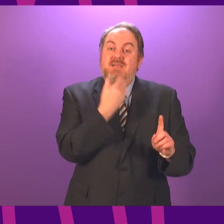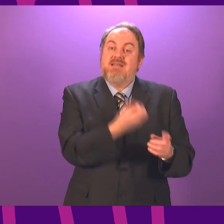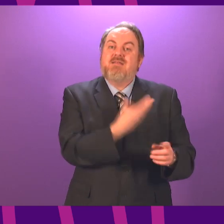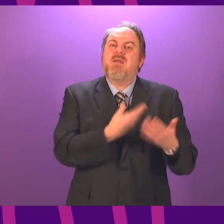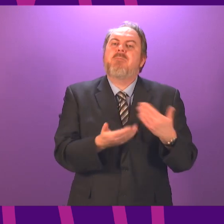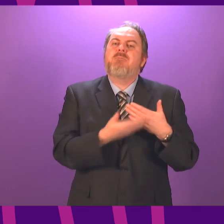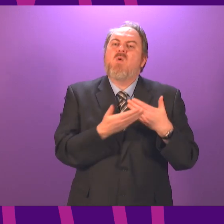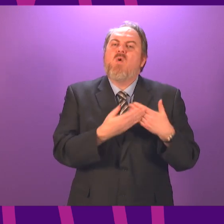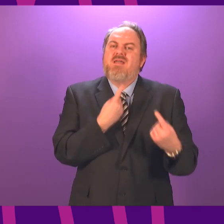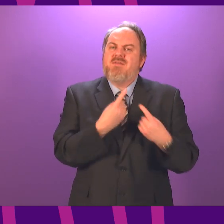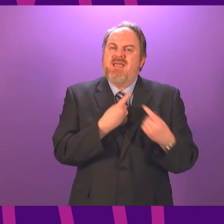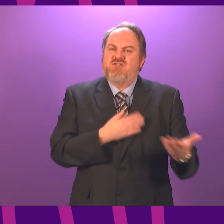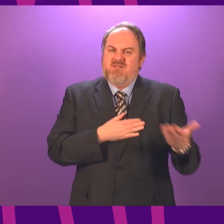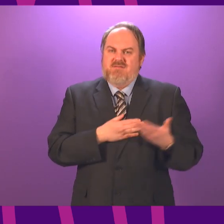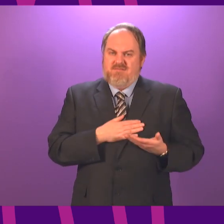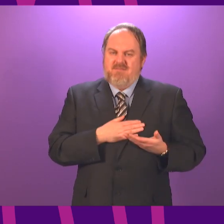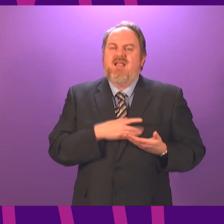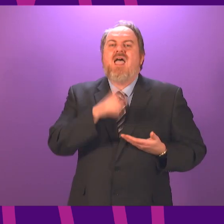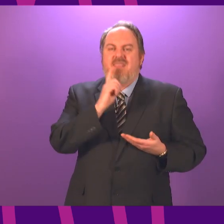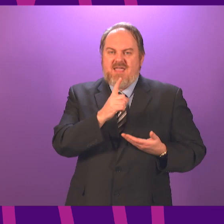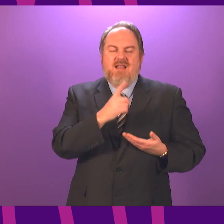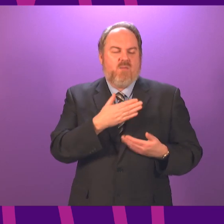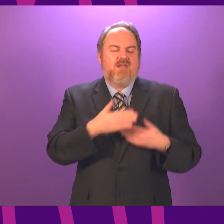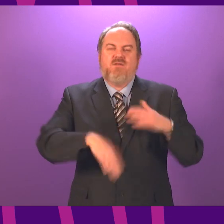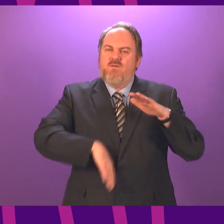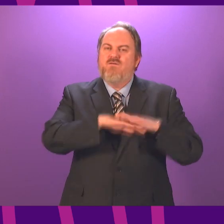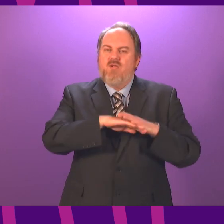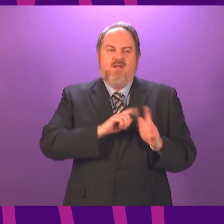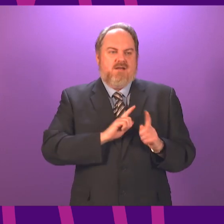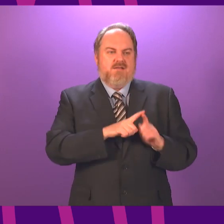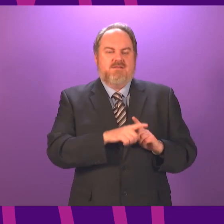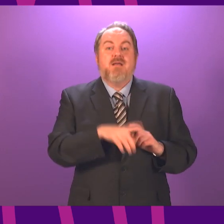a bespoke answer, as opposed to a general answer. There is a general exemption in the